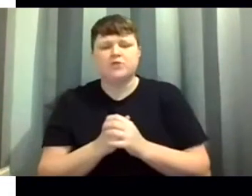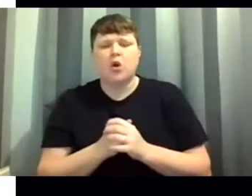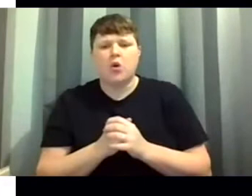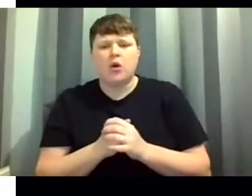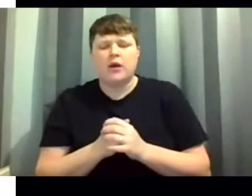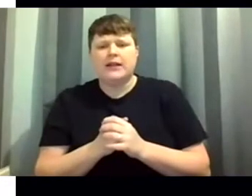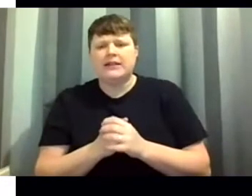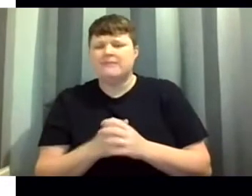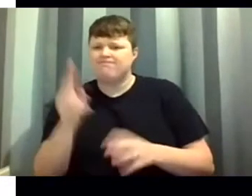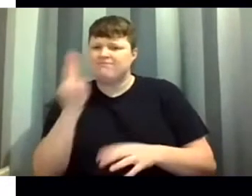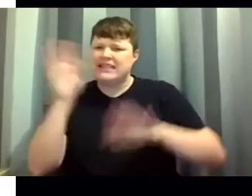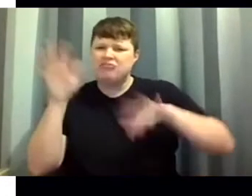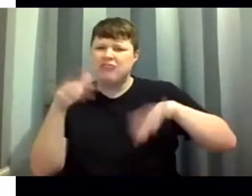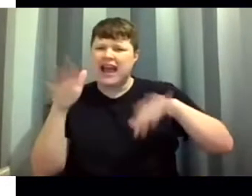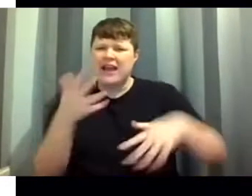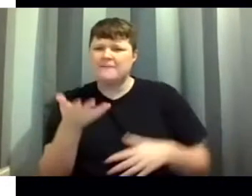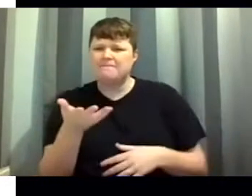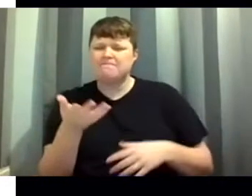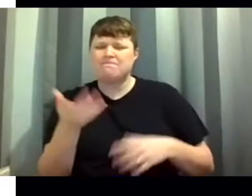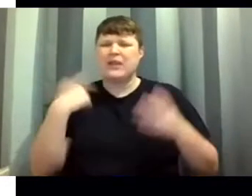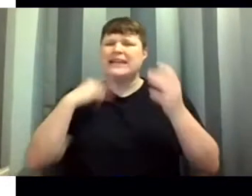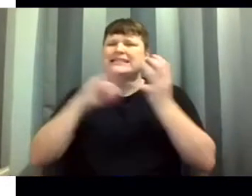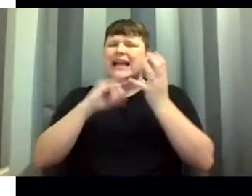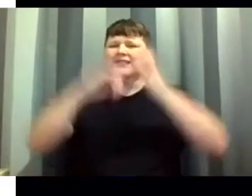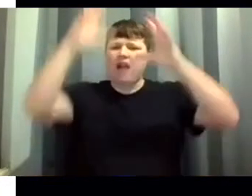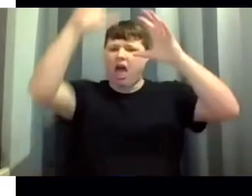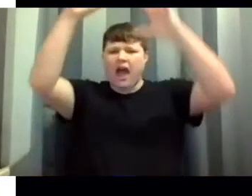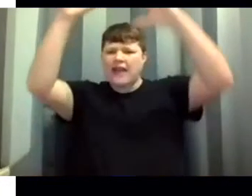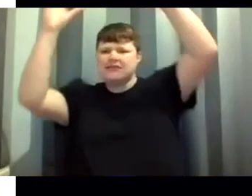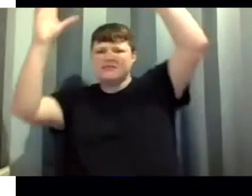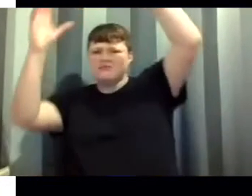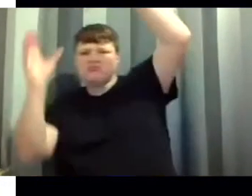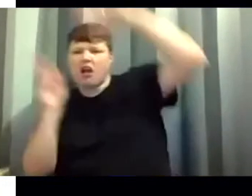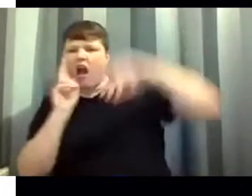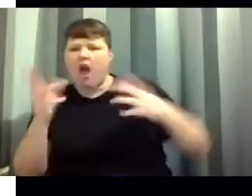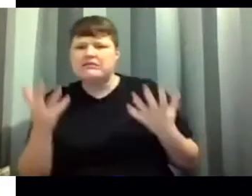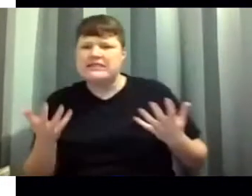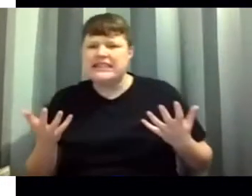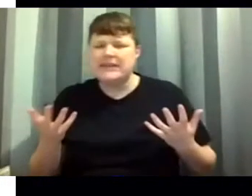satellites and there's no real ground truth in central Africa and certainly not the middle of the